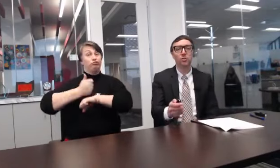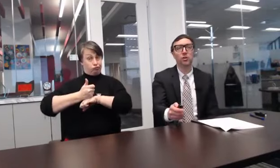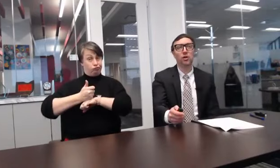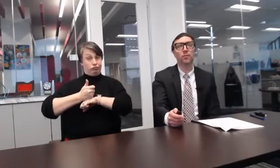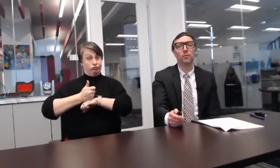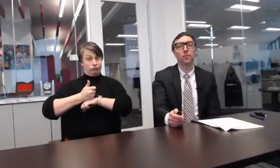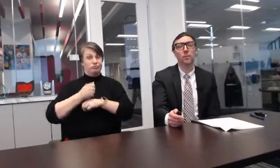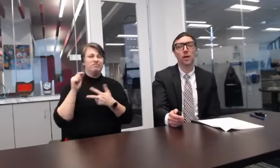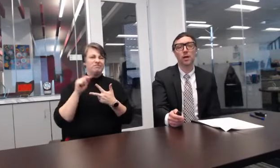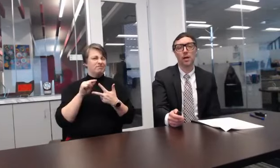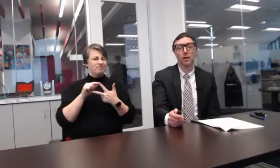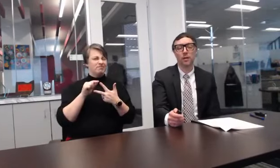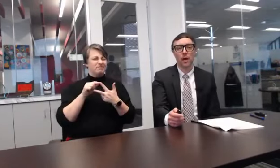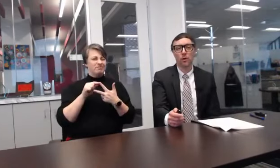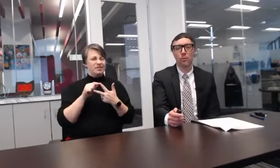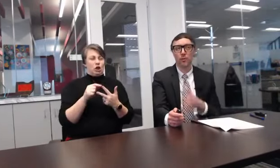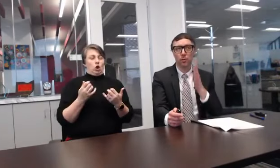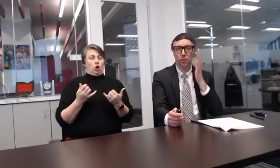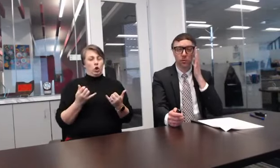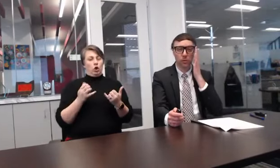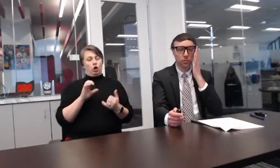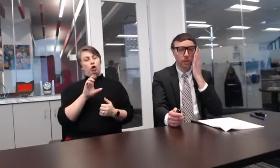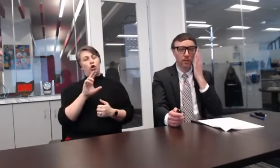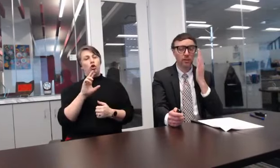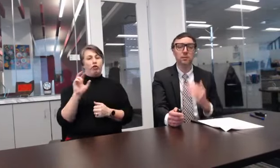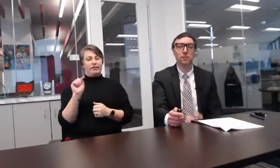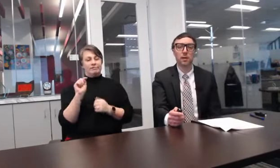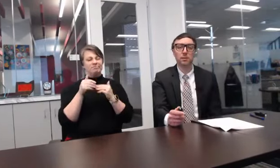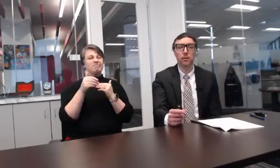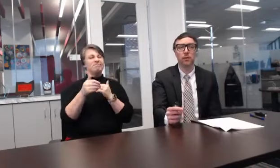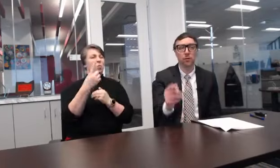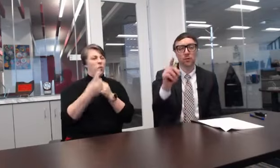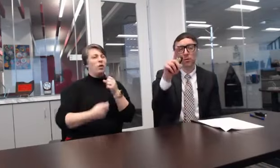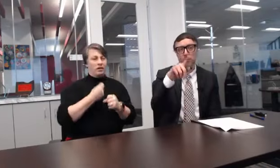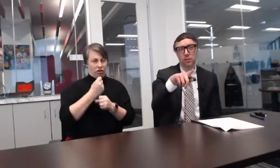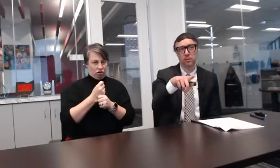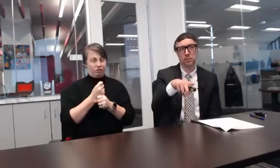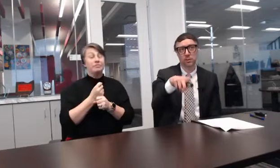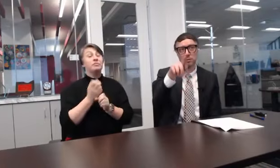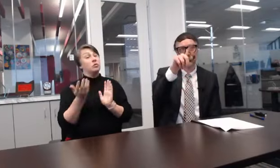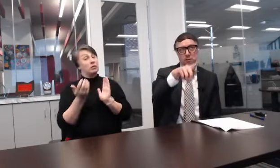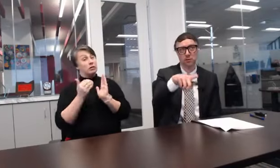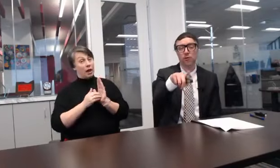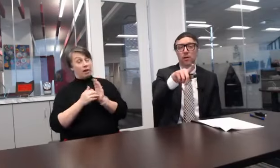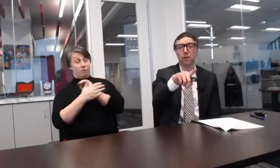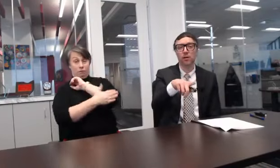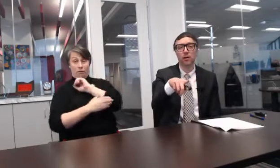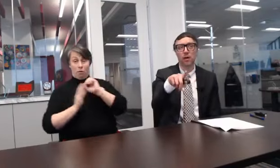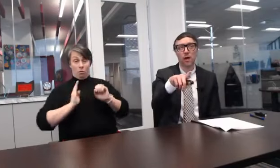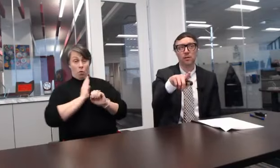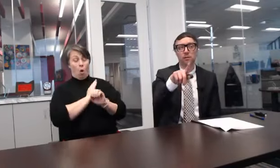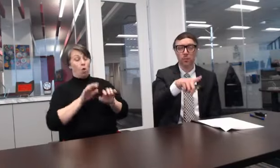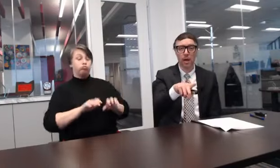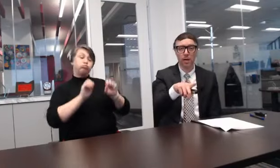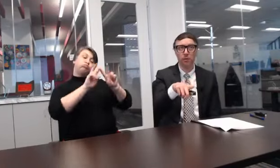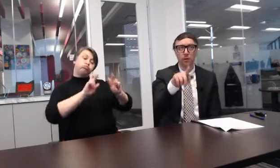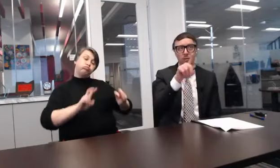So again, the County Board will do this waiting list assessment. They will go through these different sub-categories